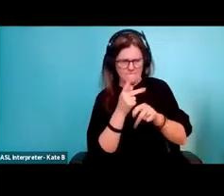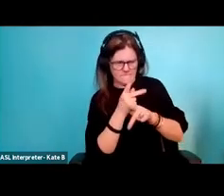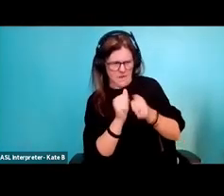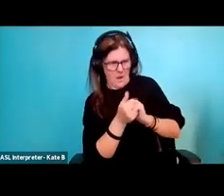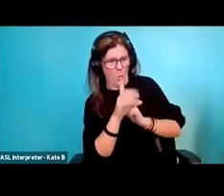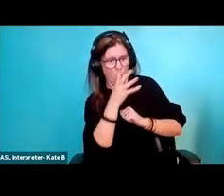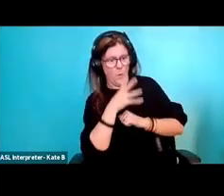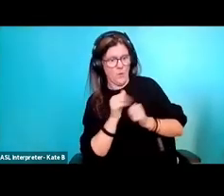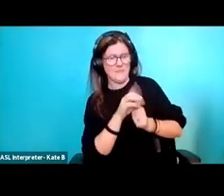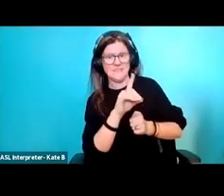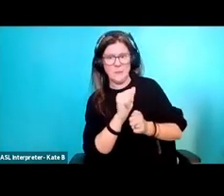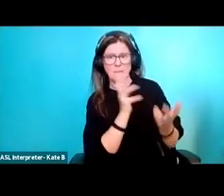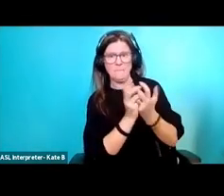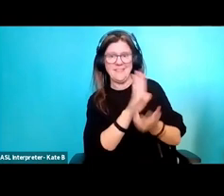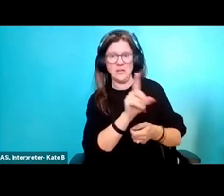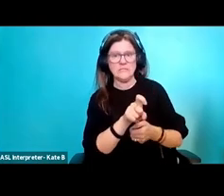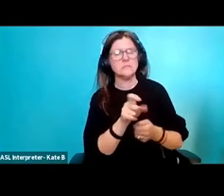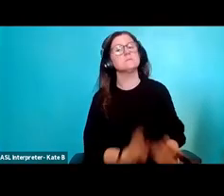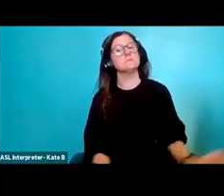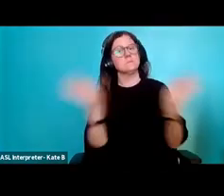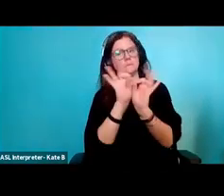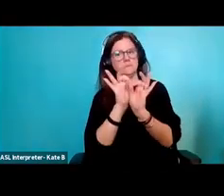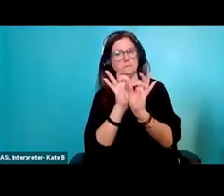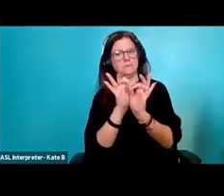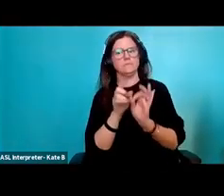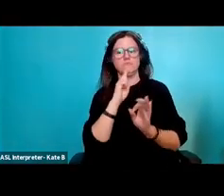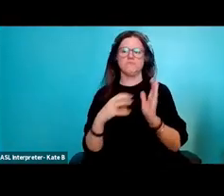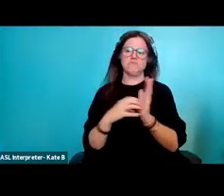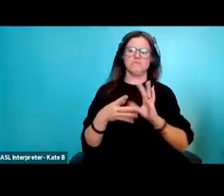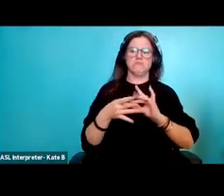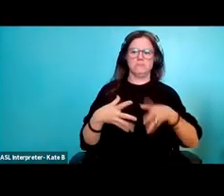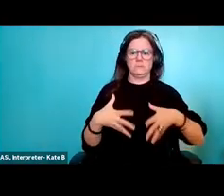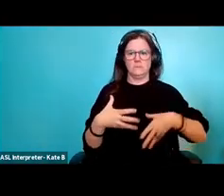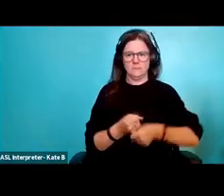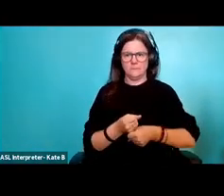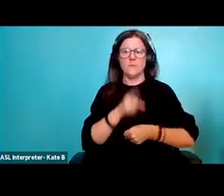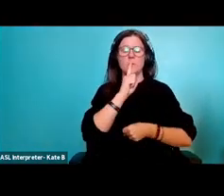women is imperative. In closing I just want to name the importance of today's conversation,